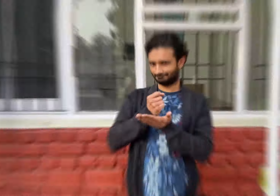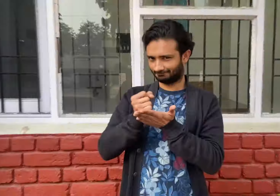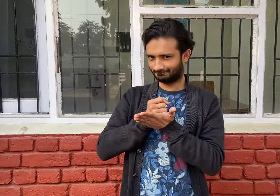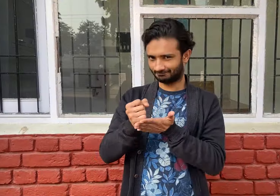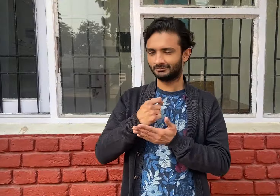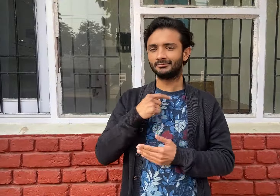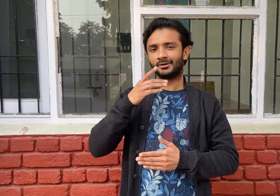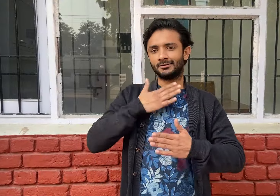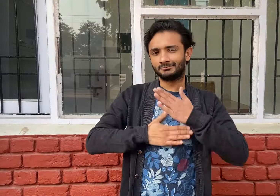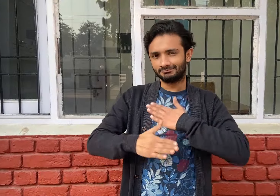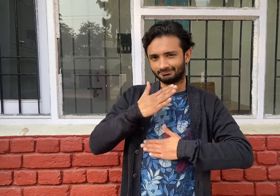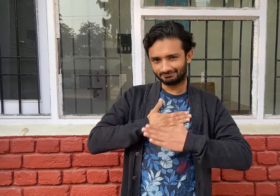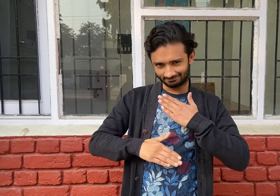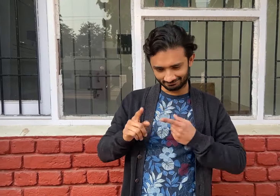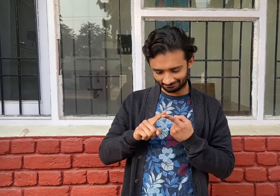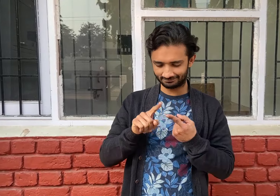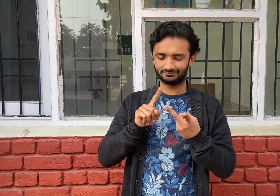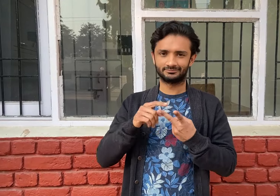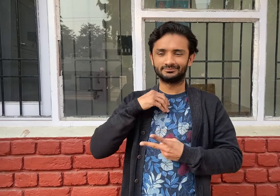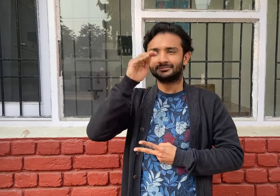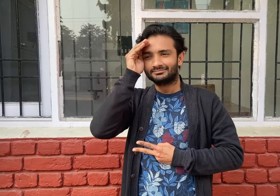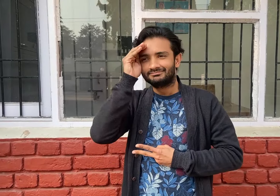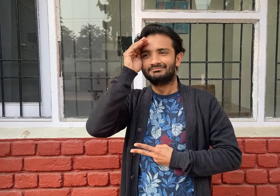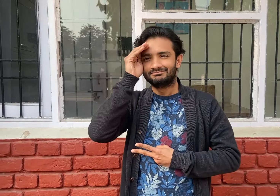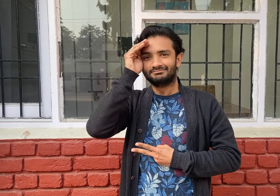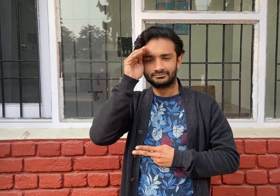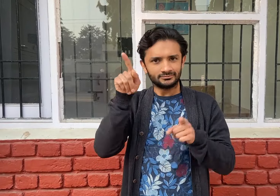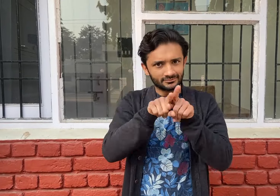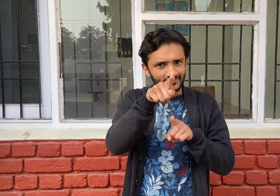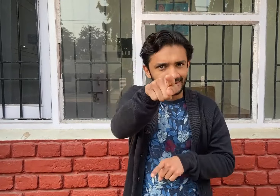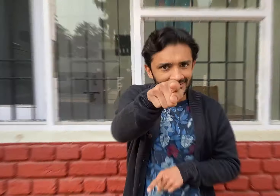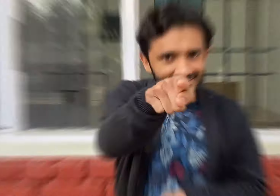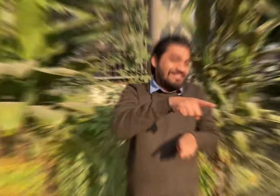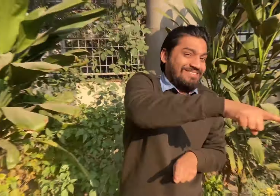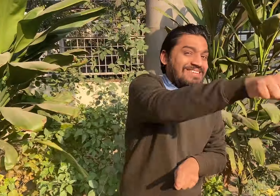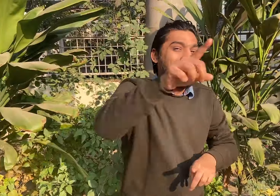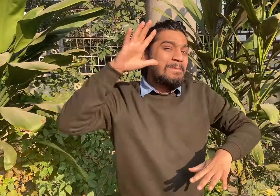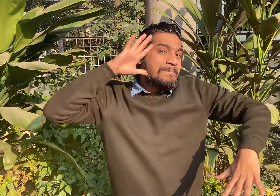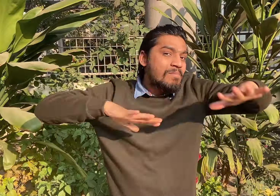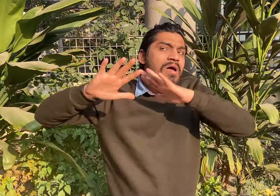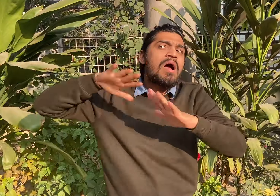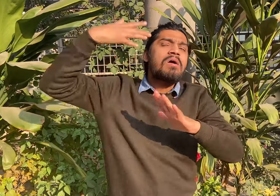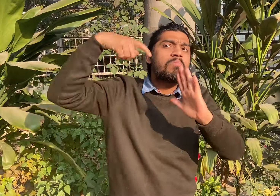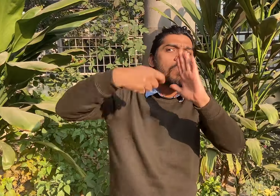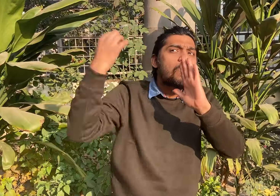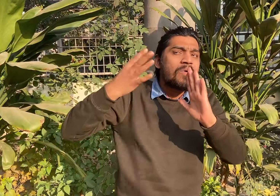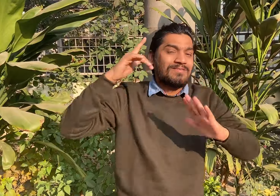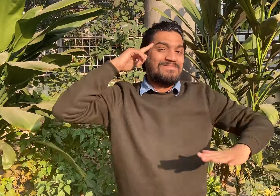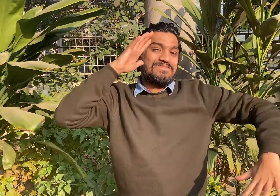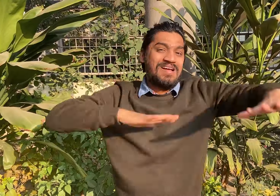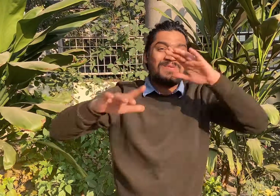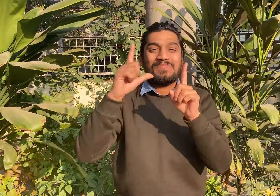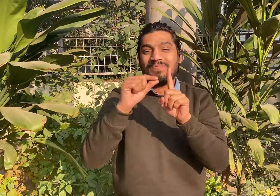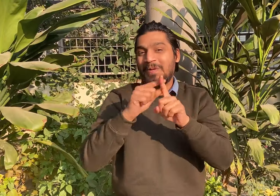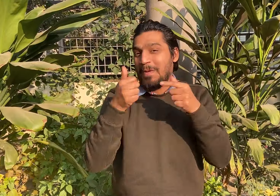I will try to stay calm and listen patiently. Will you too? To plan and work on new projects!